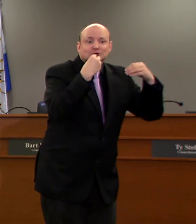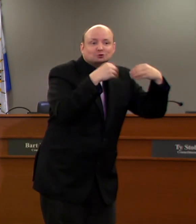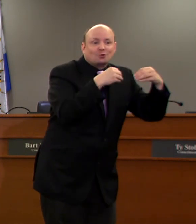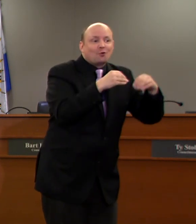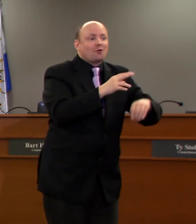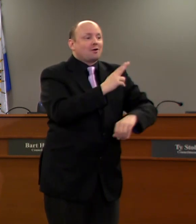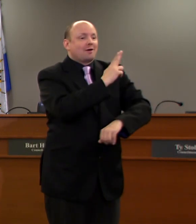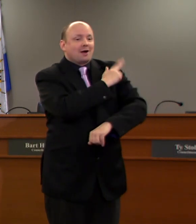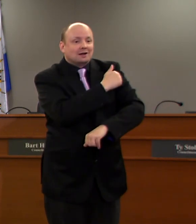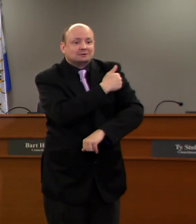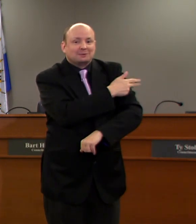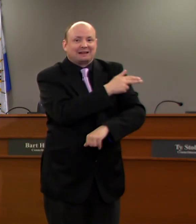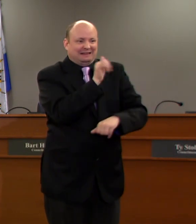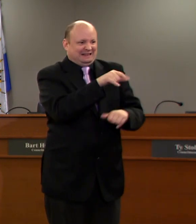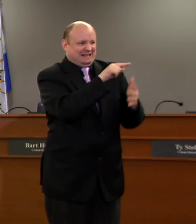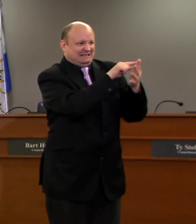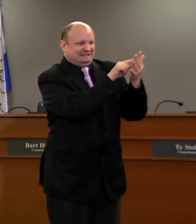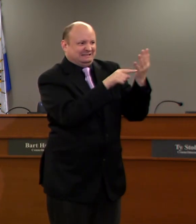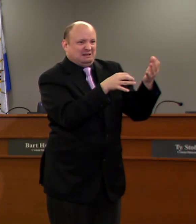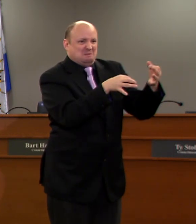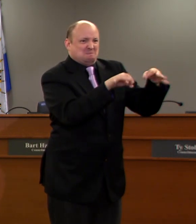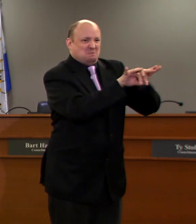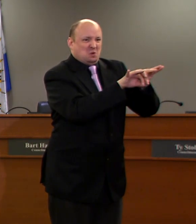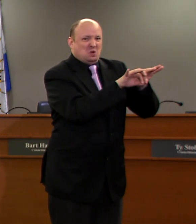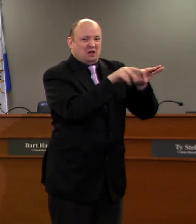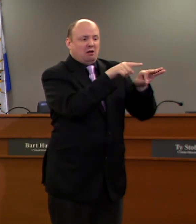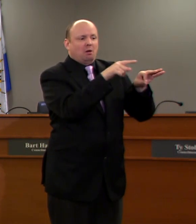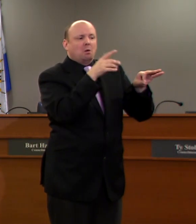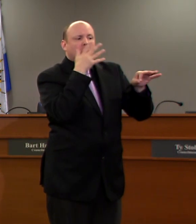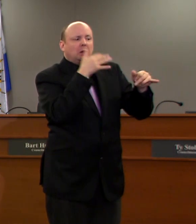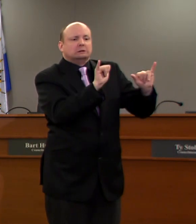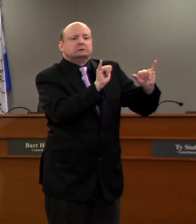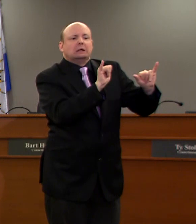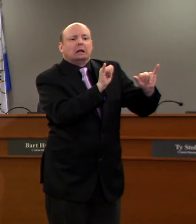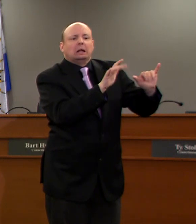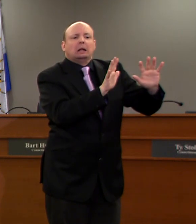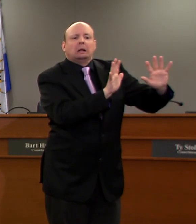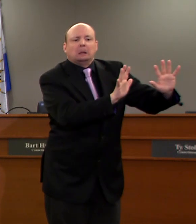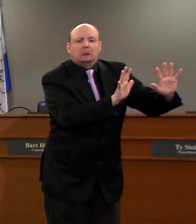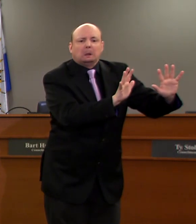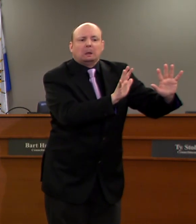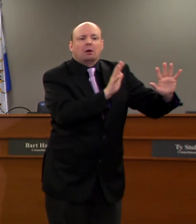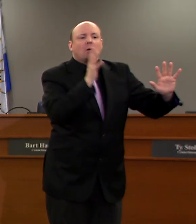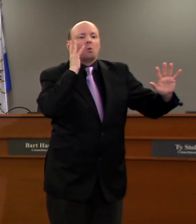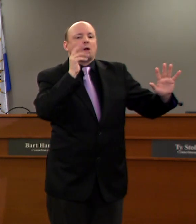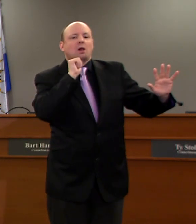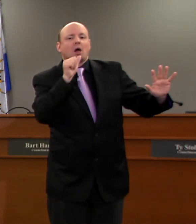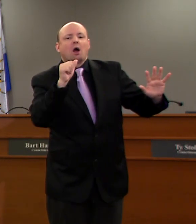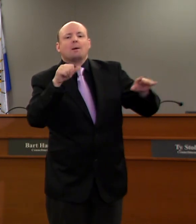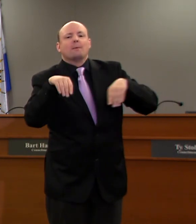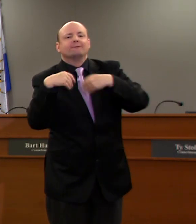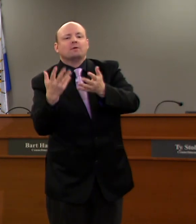The City will not be providing building, electrical or fire inspections during these two